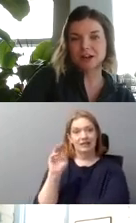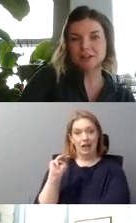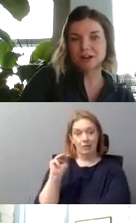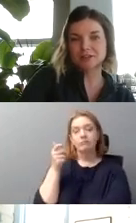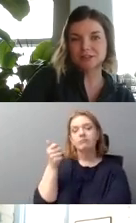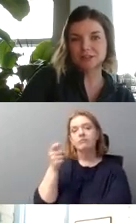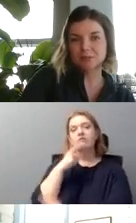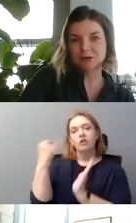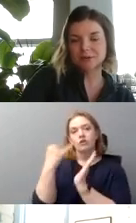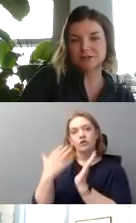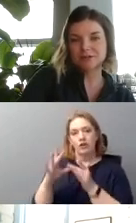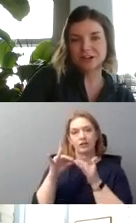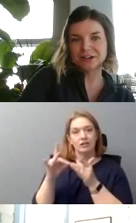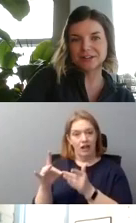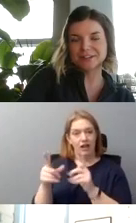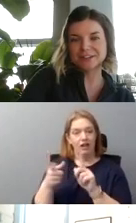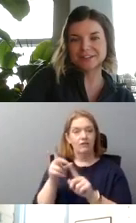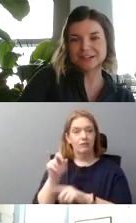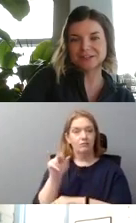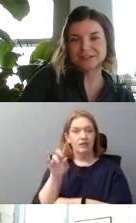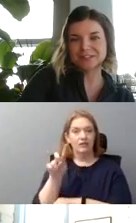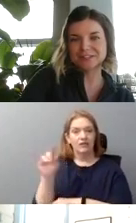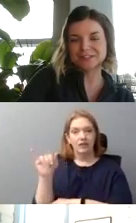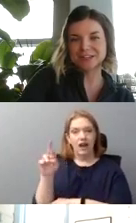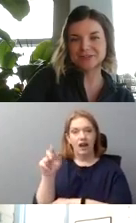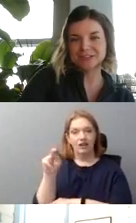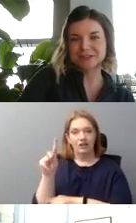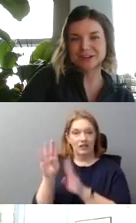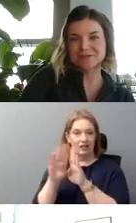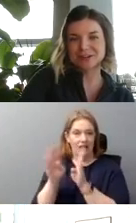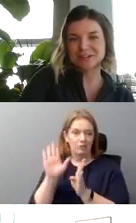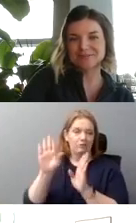Ireland house, to share more about David Ireland and his house in San Francisco, California.